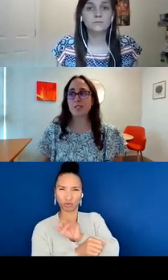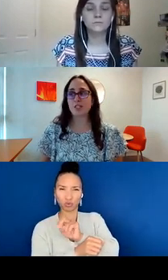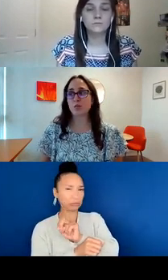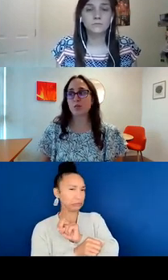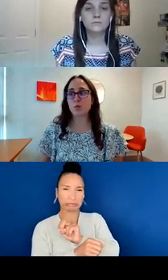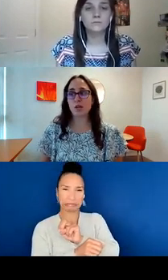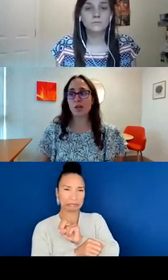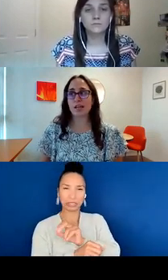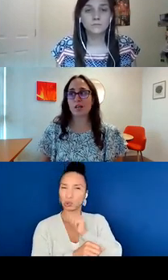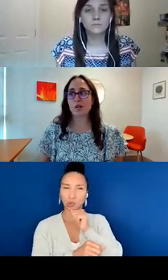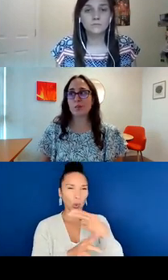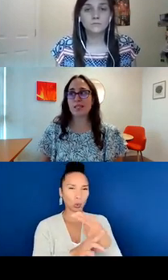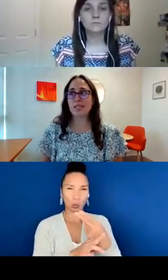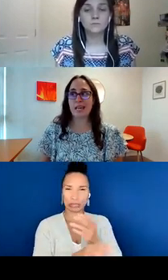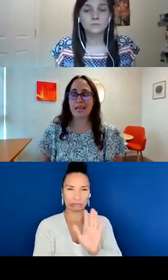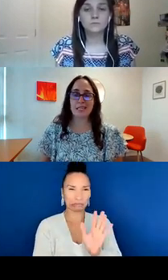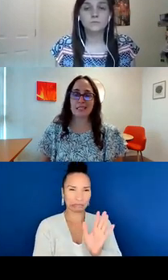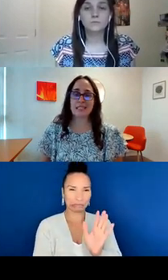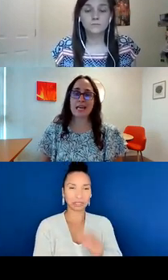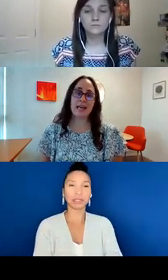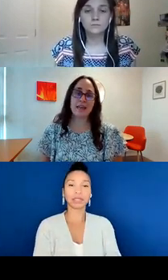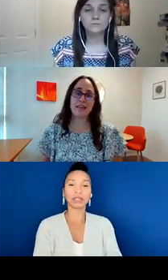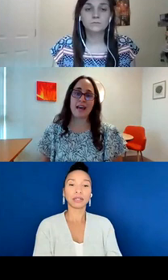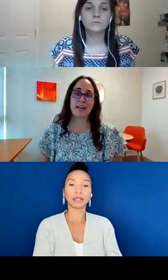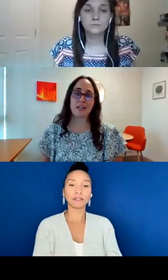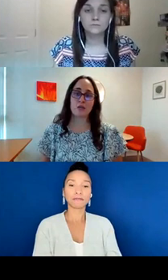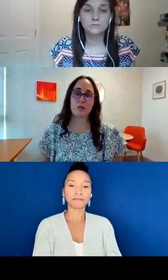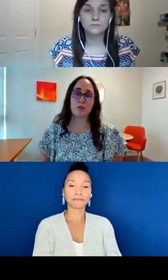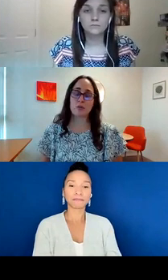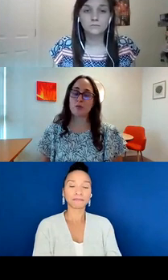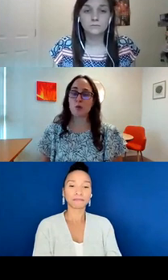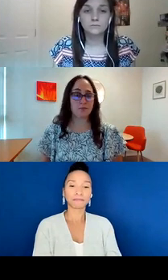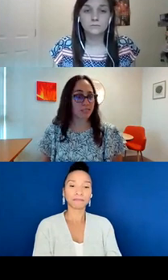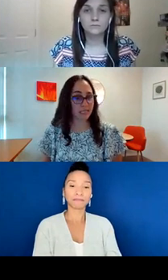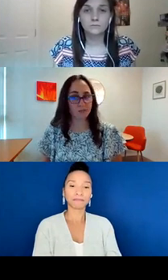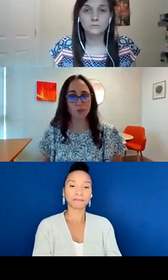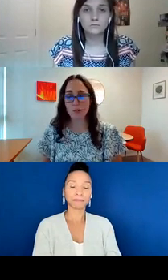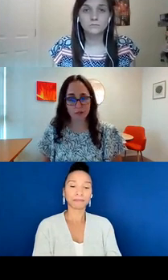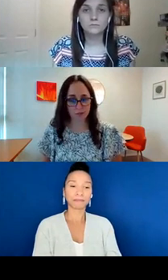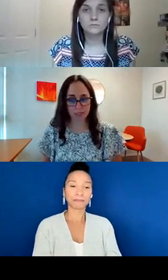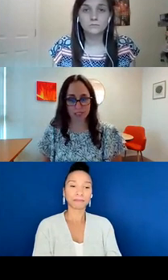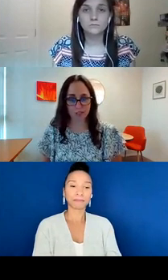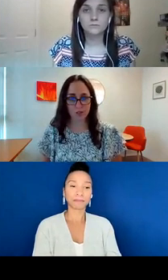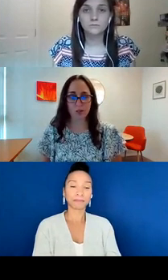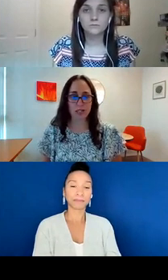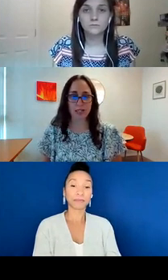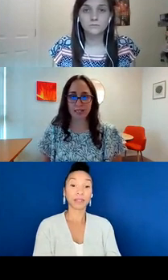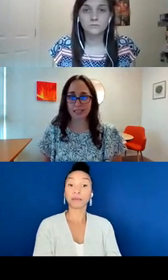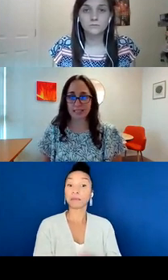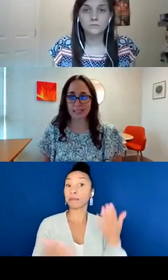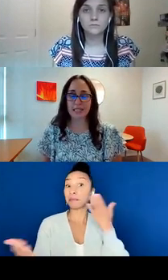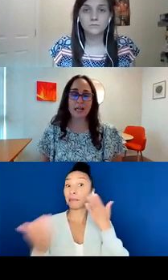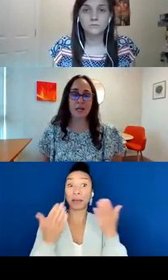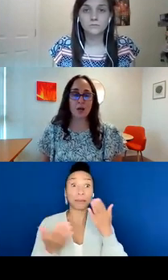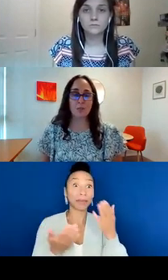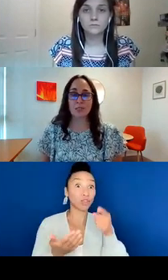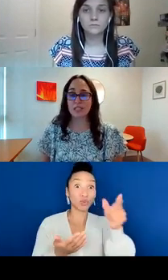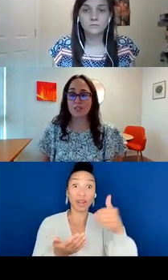As I mentioned before, it could be the case that you don't have data for whatever reason or you couldn't collect it.